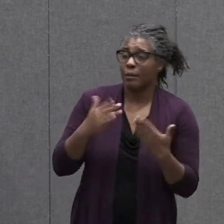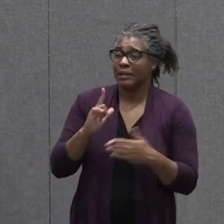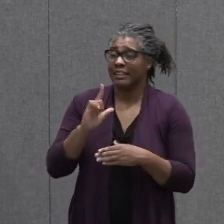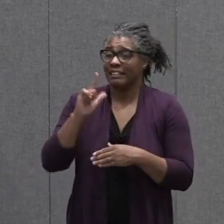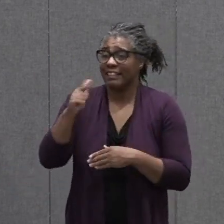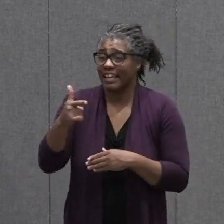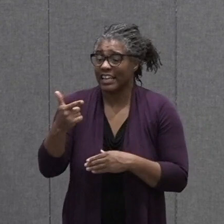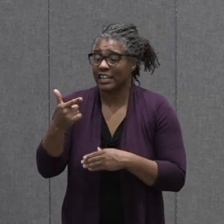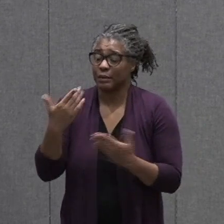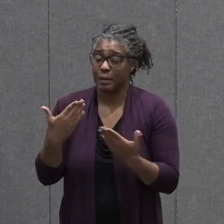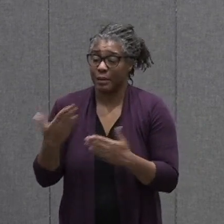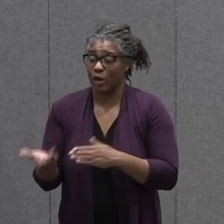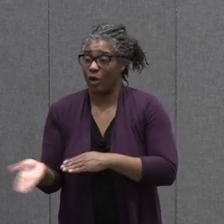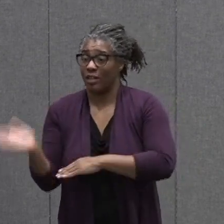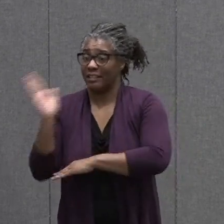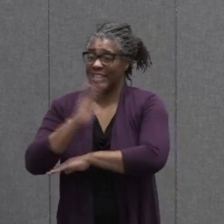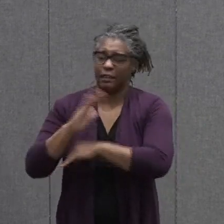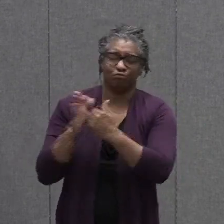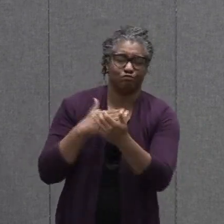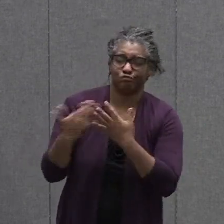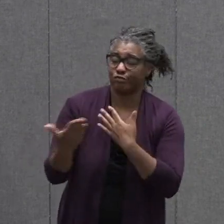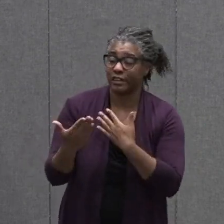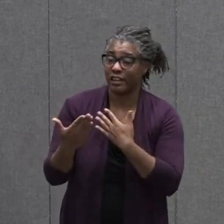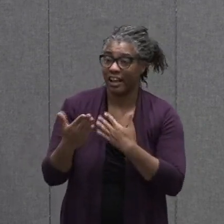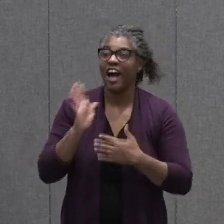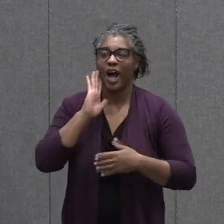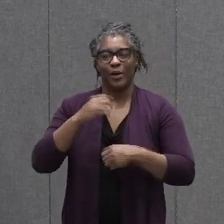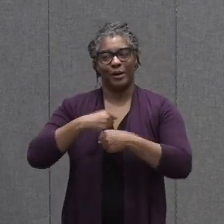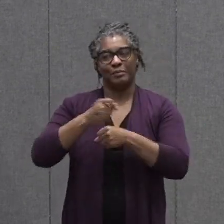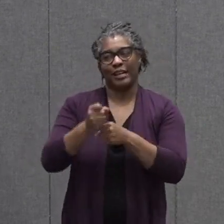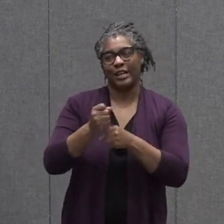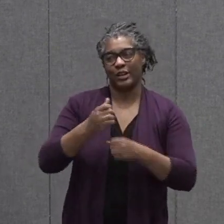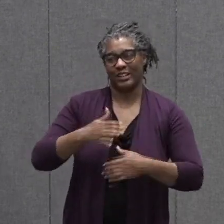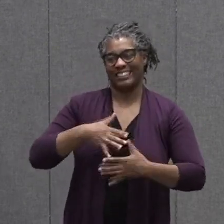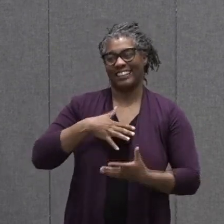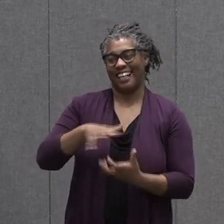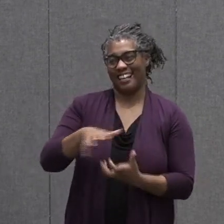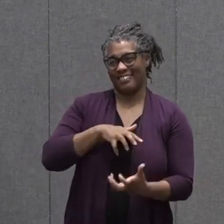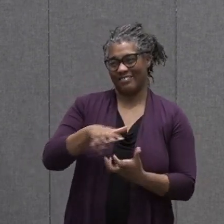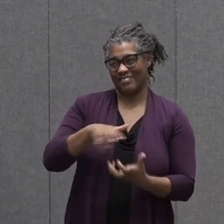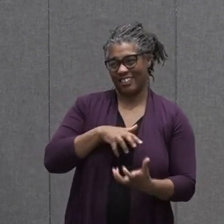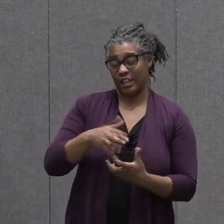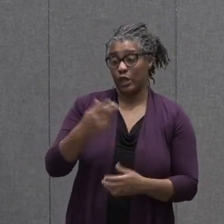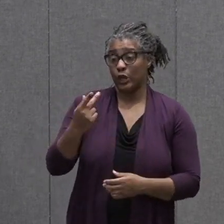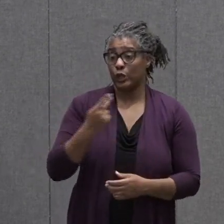I'll make you chuckle deep down in your belly and we will go together like Peanut Butter